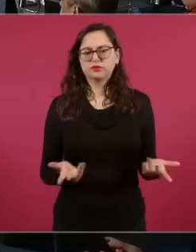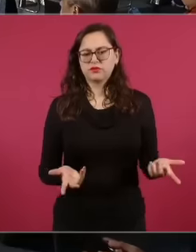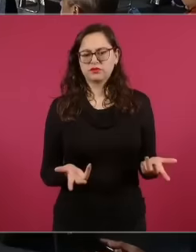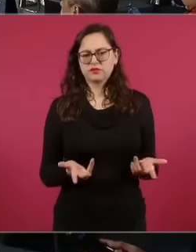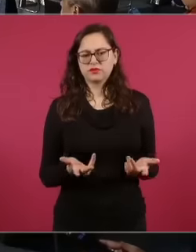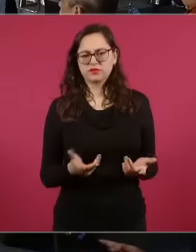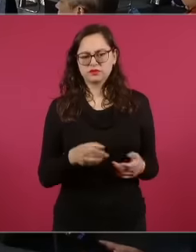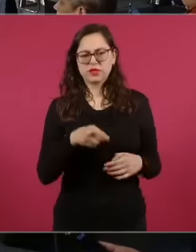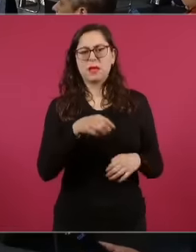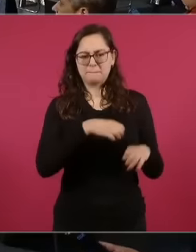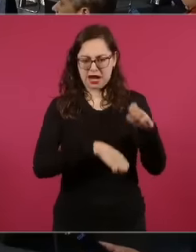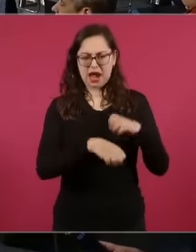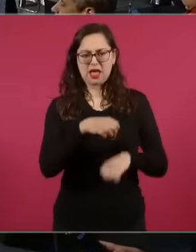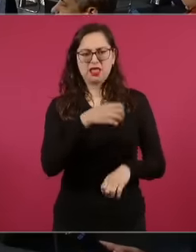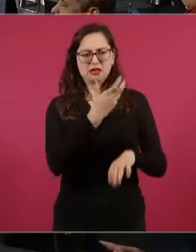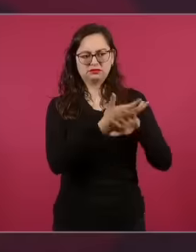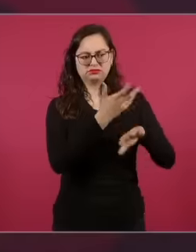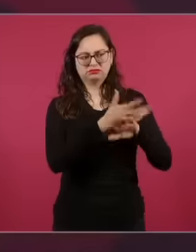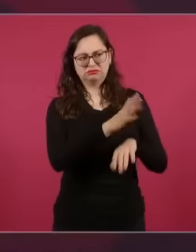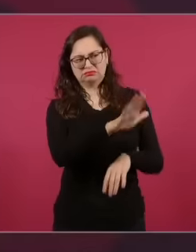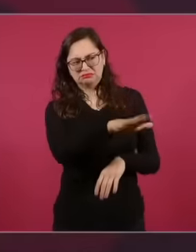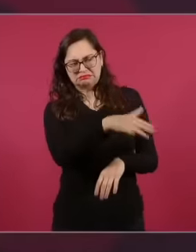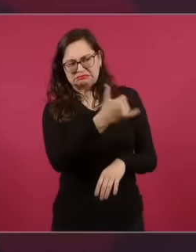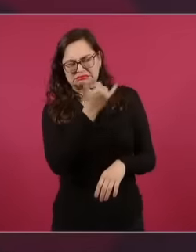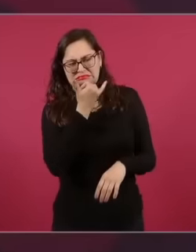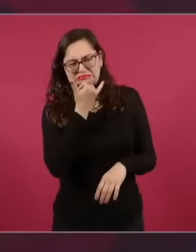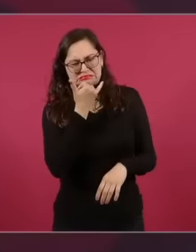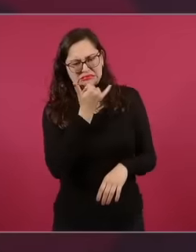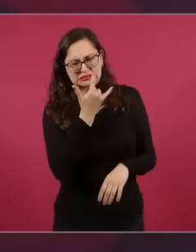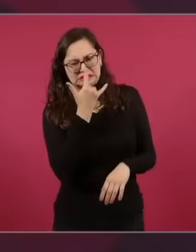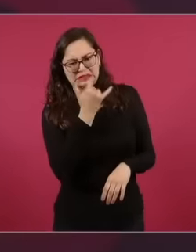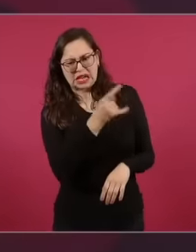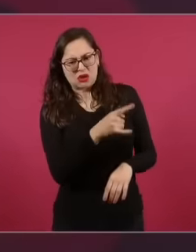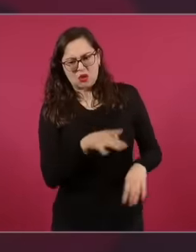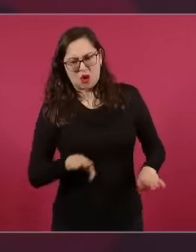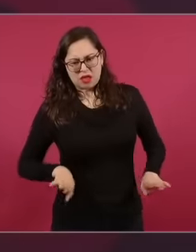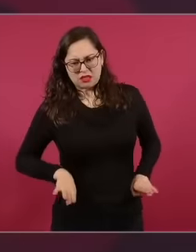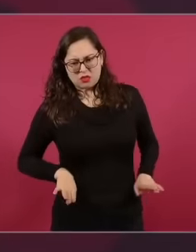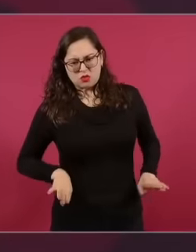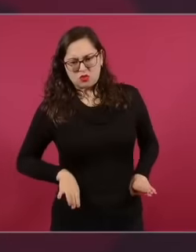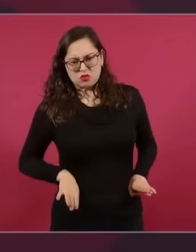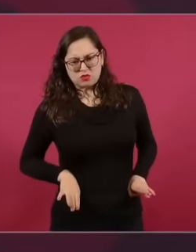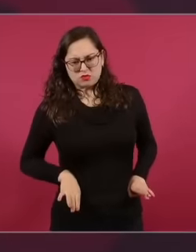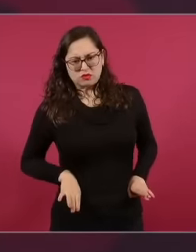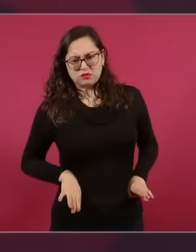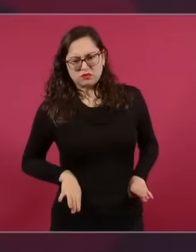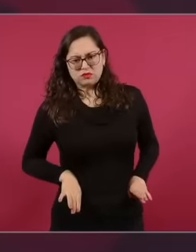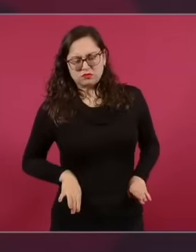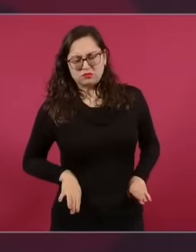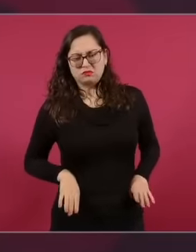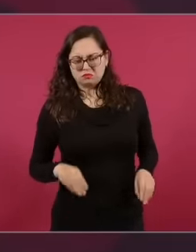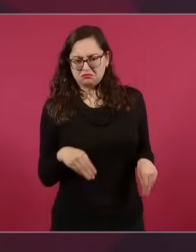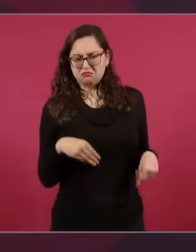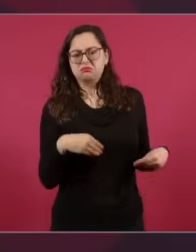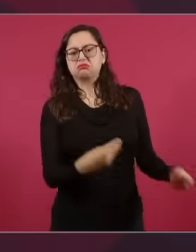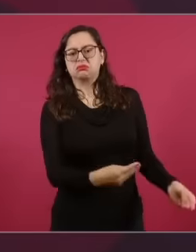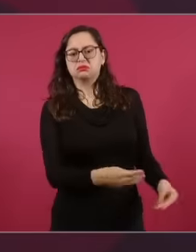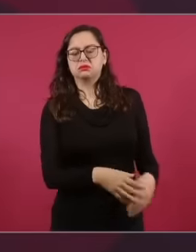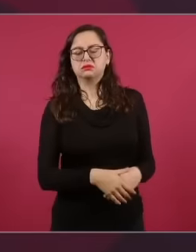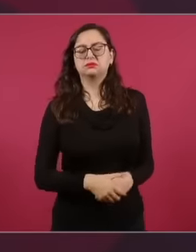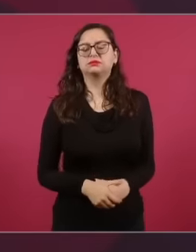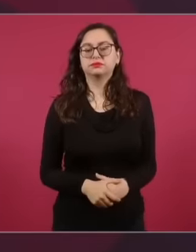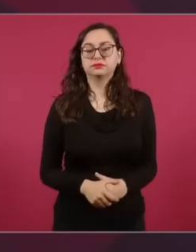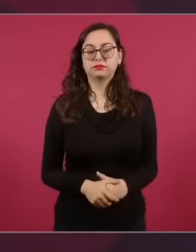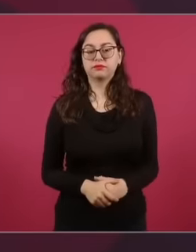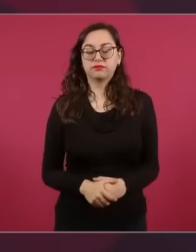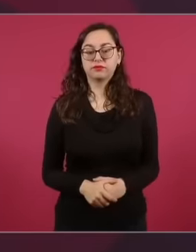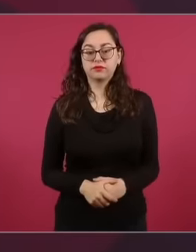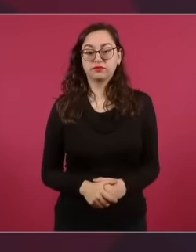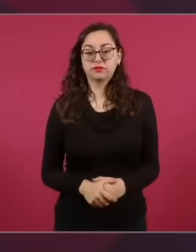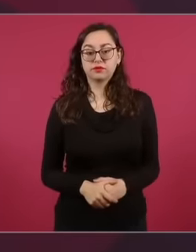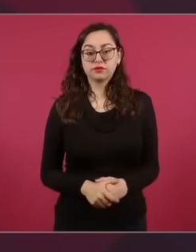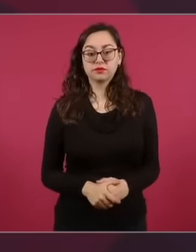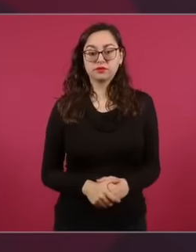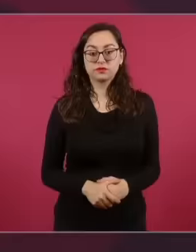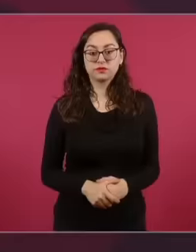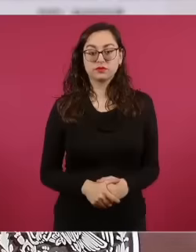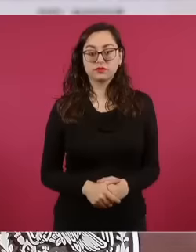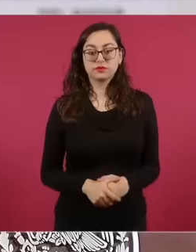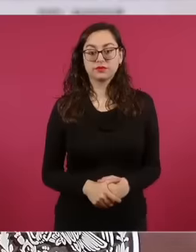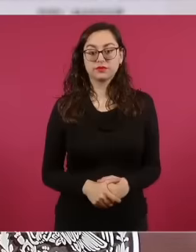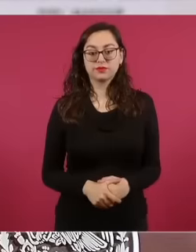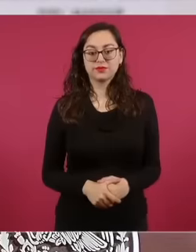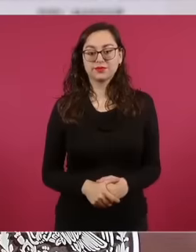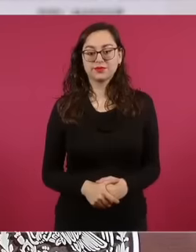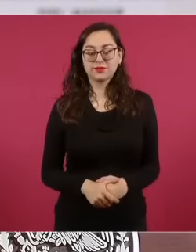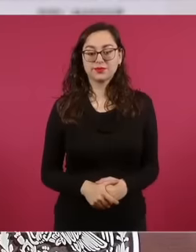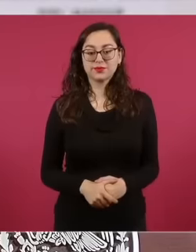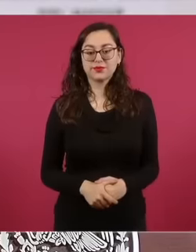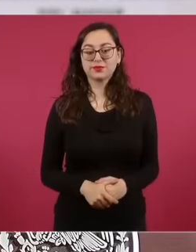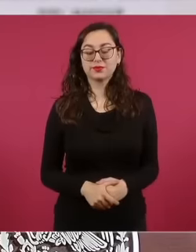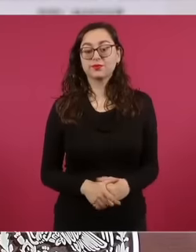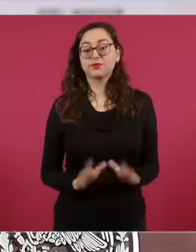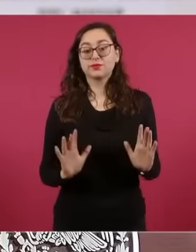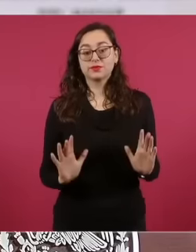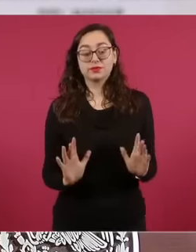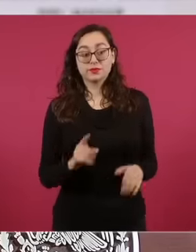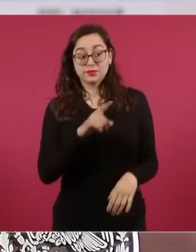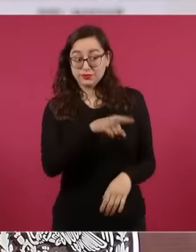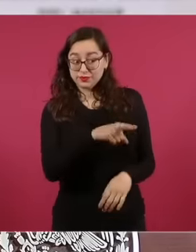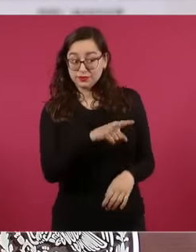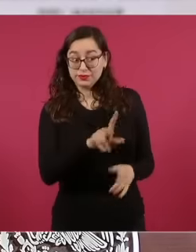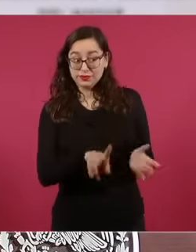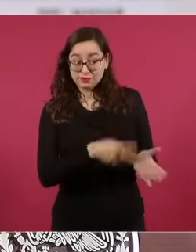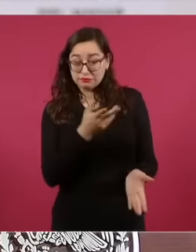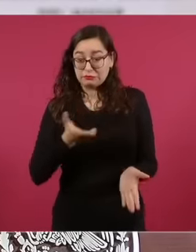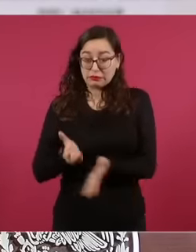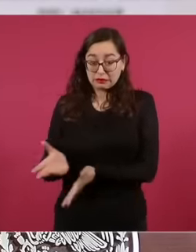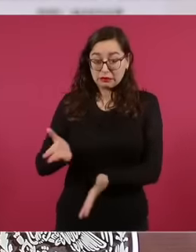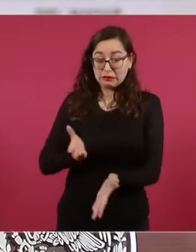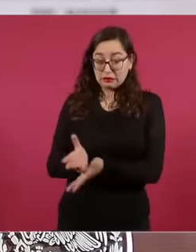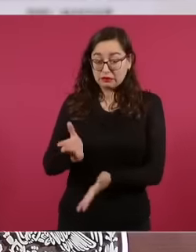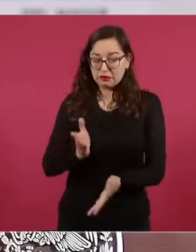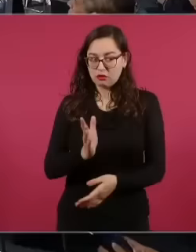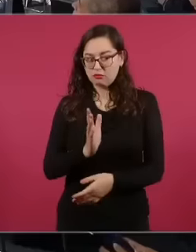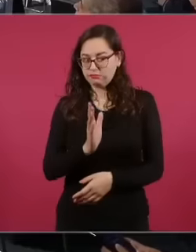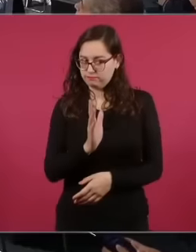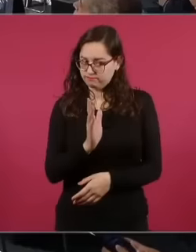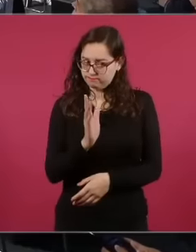embassy. and we are going to deliver them to you. I hope that this will not be repeated.